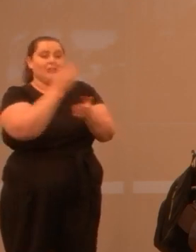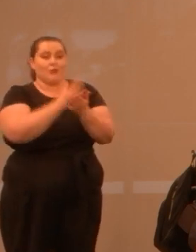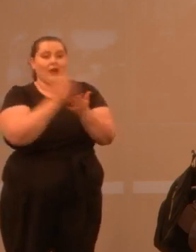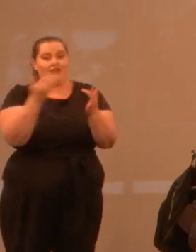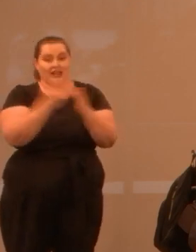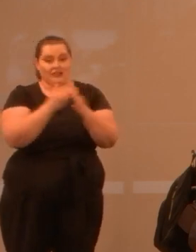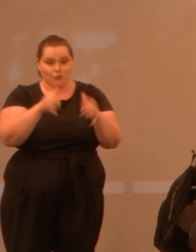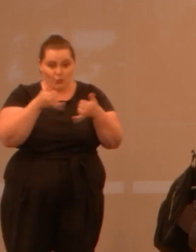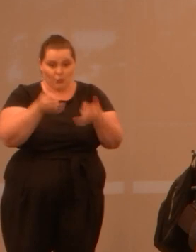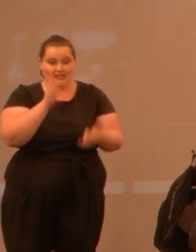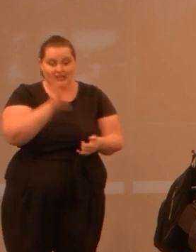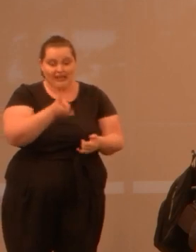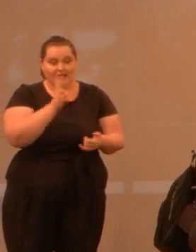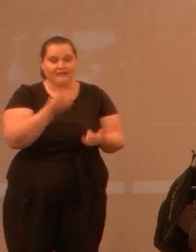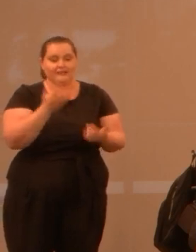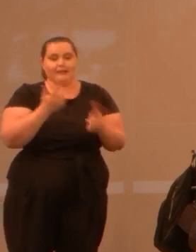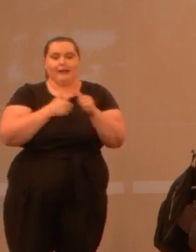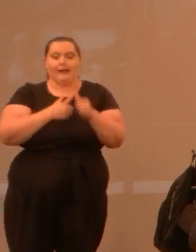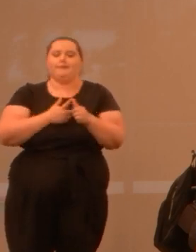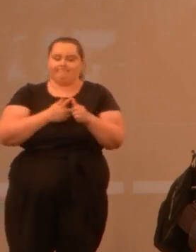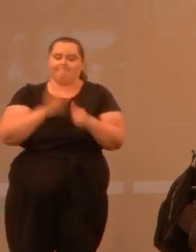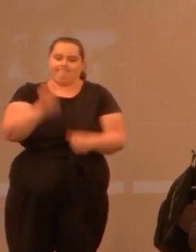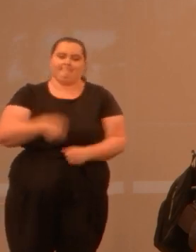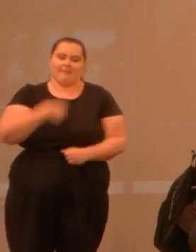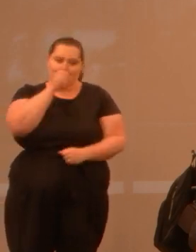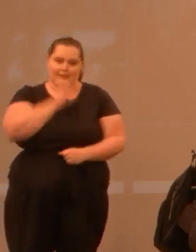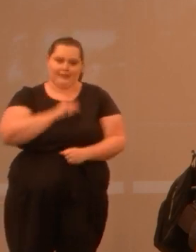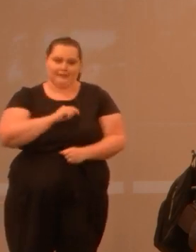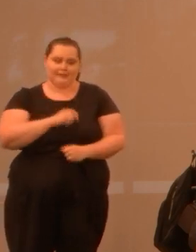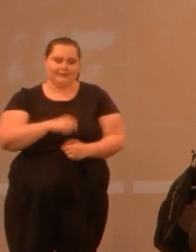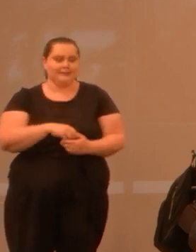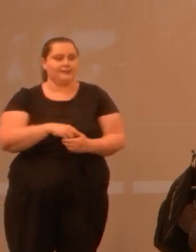The only answer we could give is "Yes, I can." And someone who can say